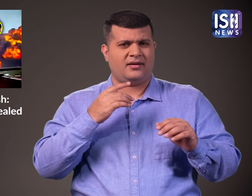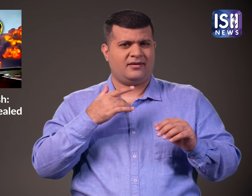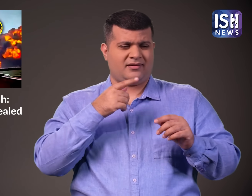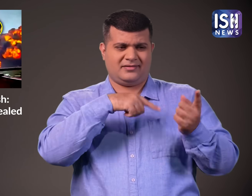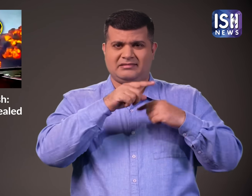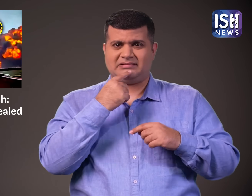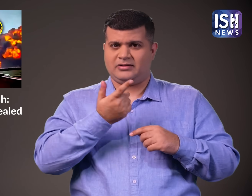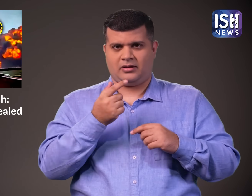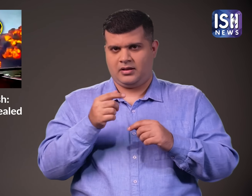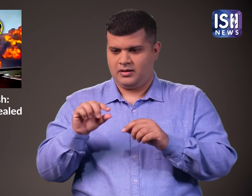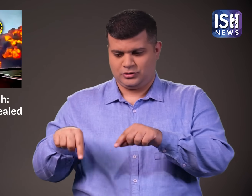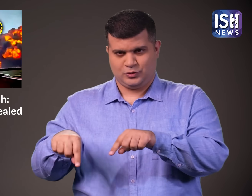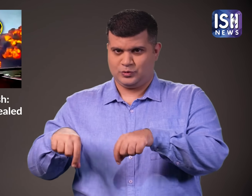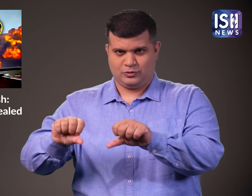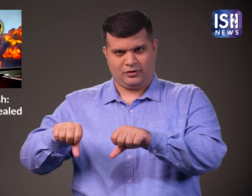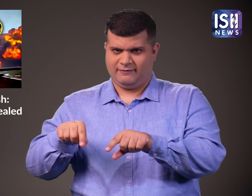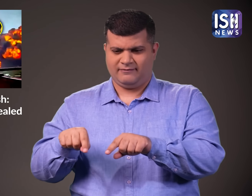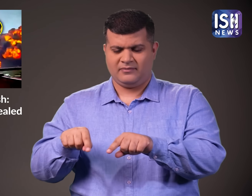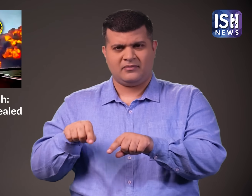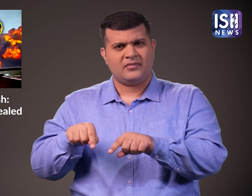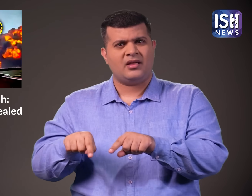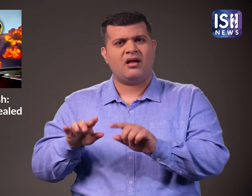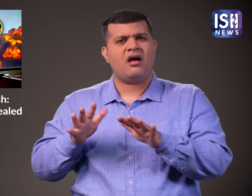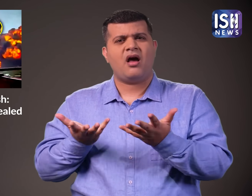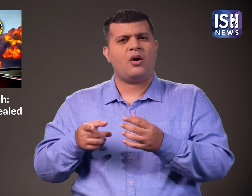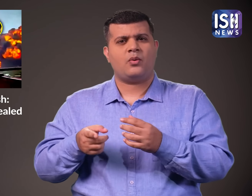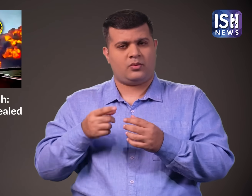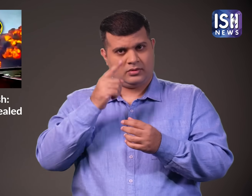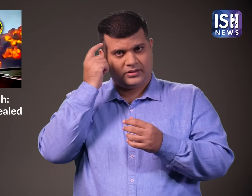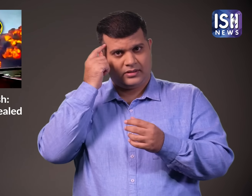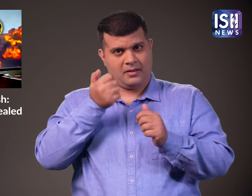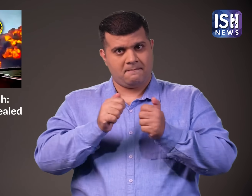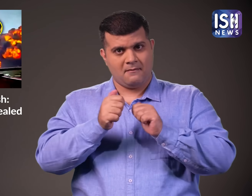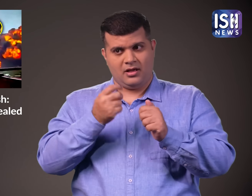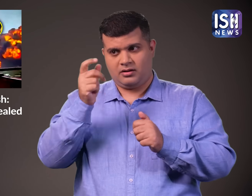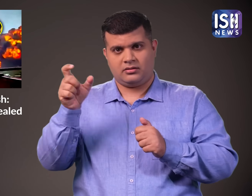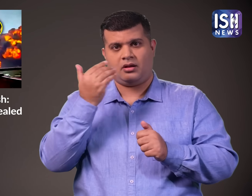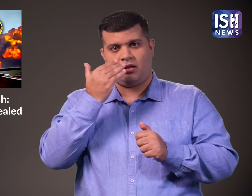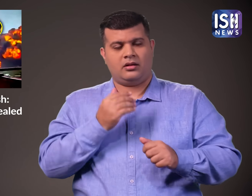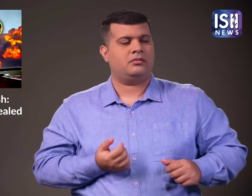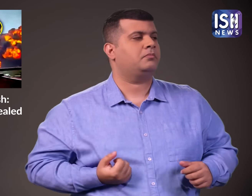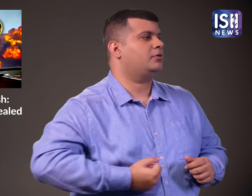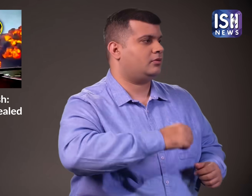The report says the fuel was cut off, could the pilot have brushed the switch by mistake?